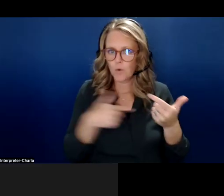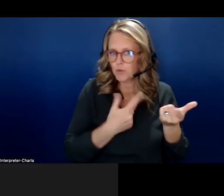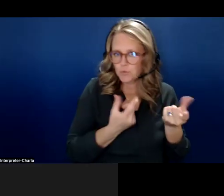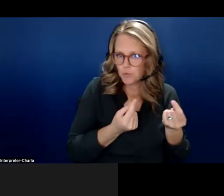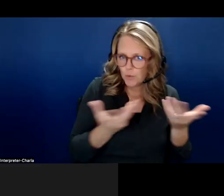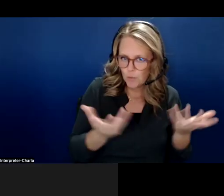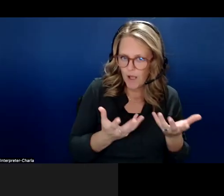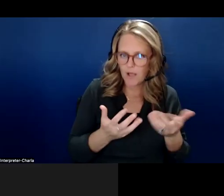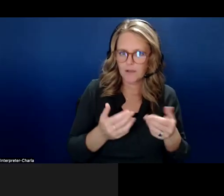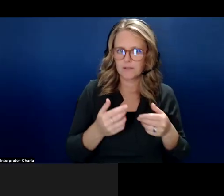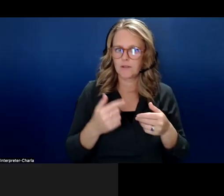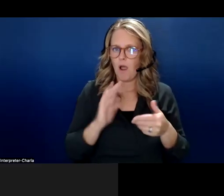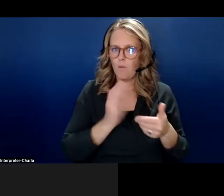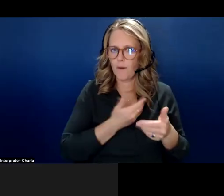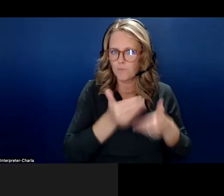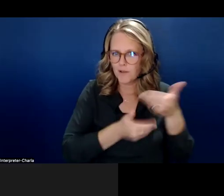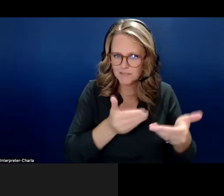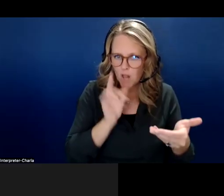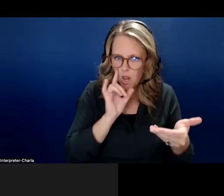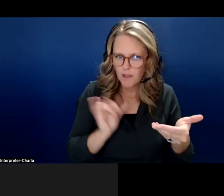So that's really the intent of the meeting, if that makes sense.